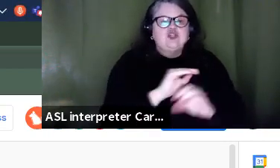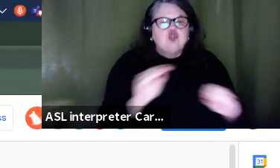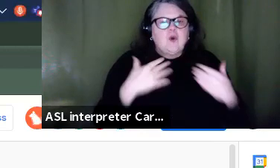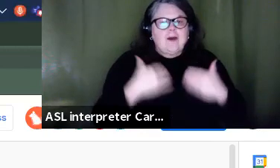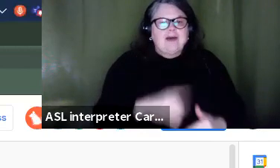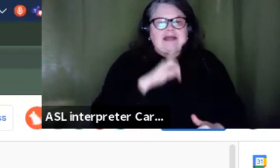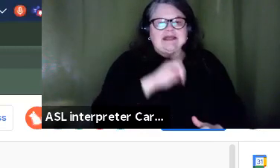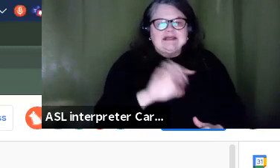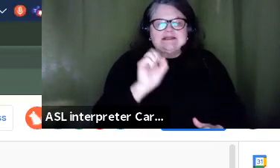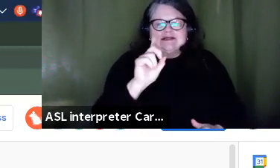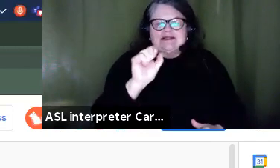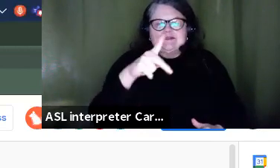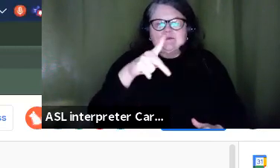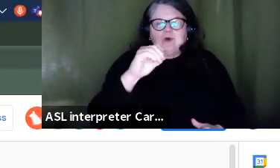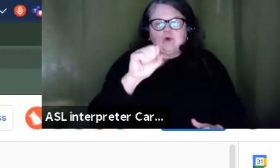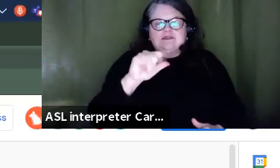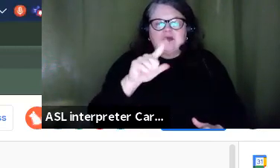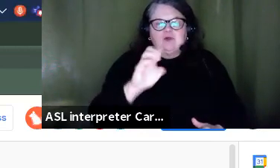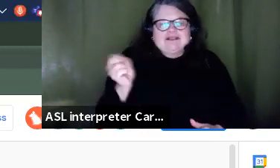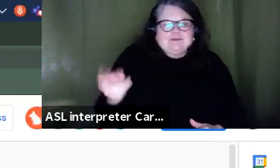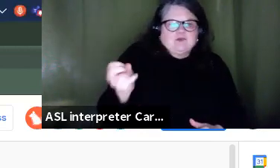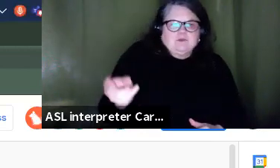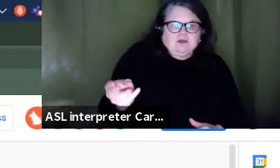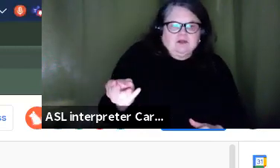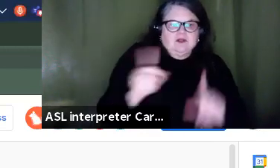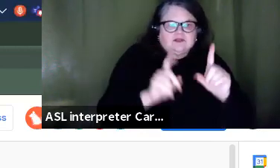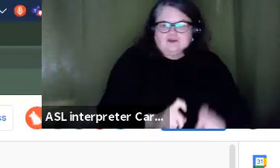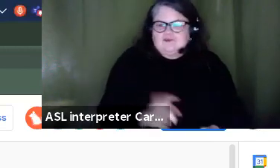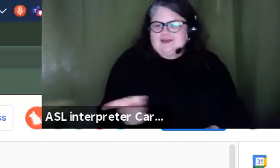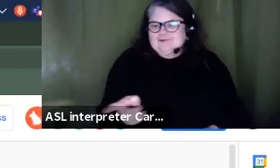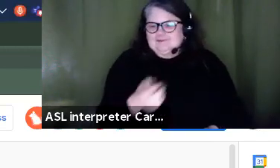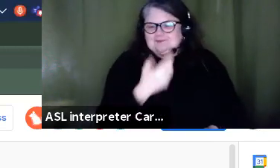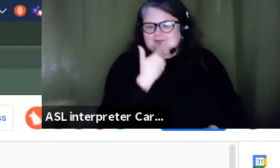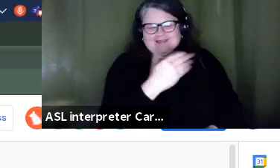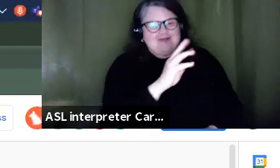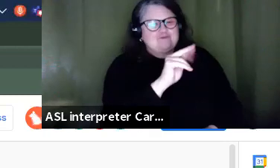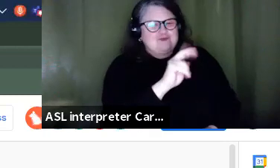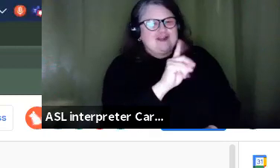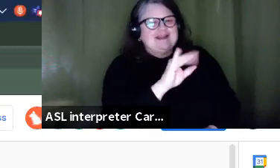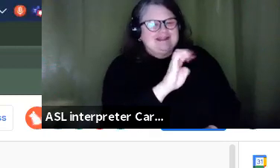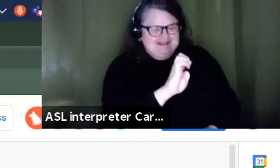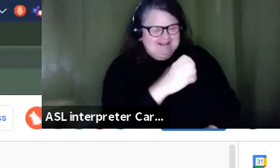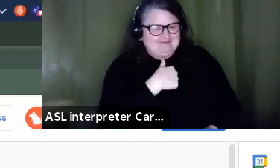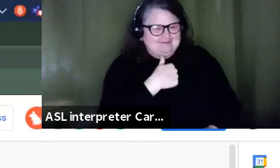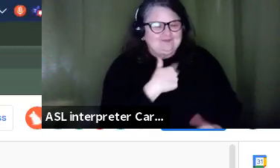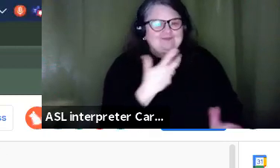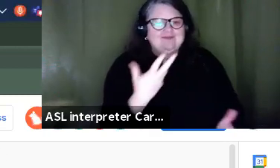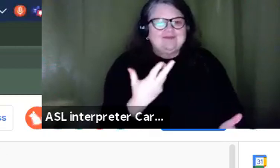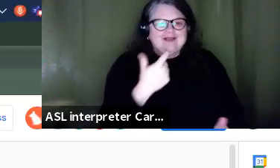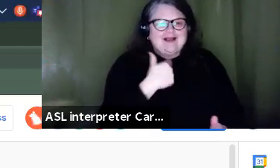to describe one of two surveys , the first survey being from the no body is disposable community.